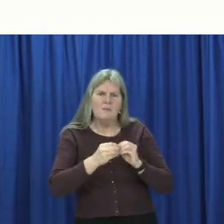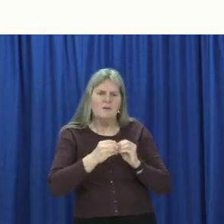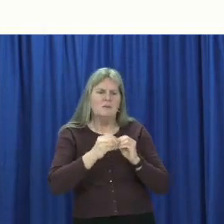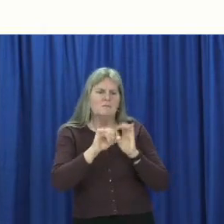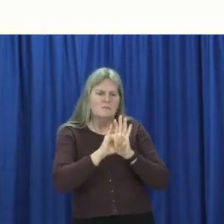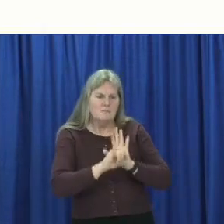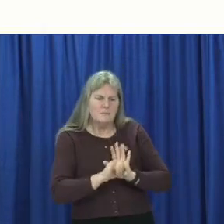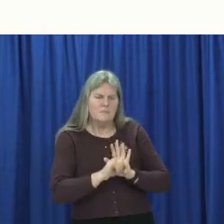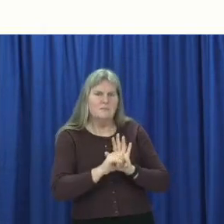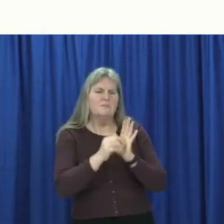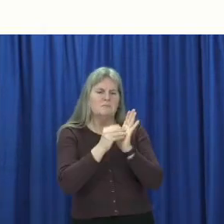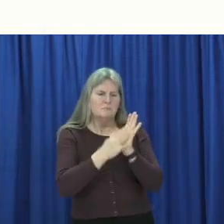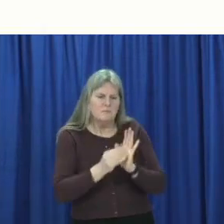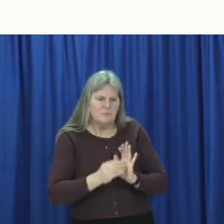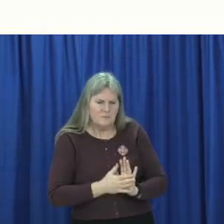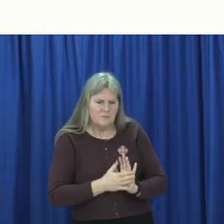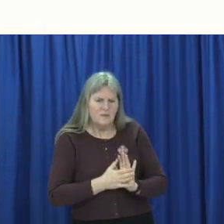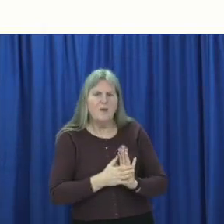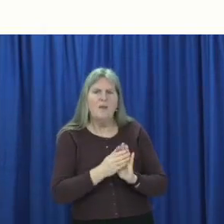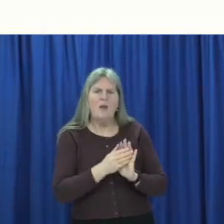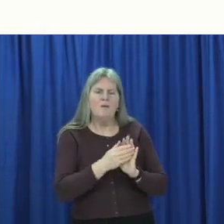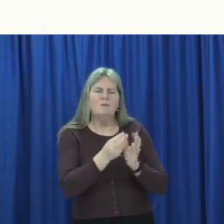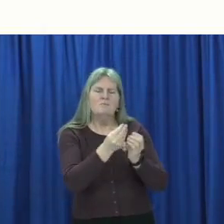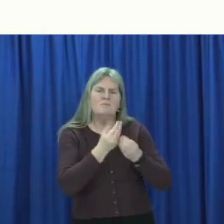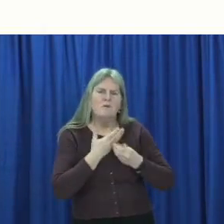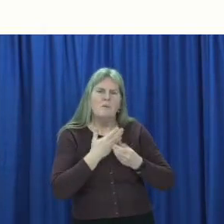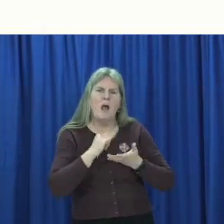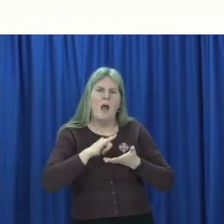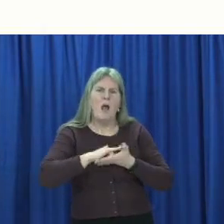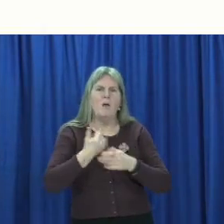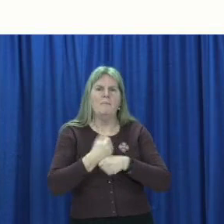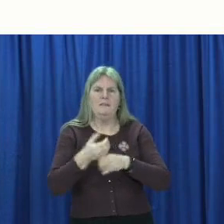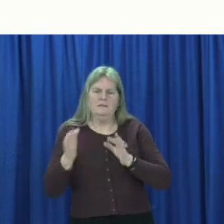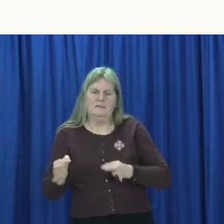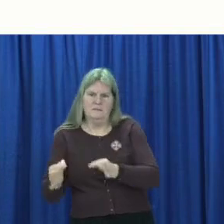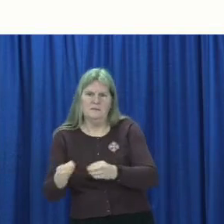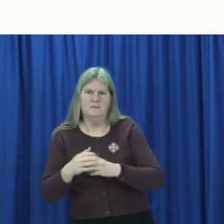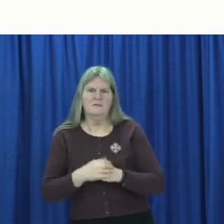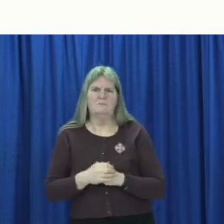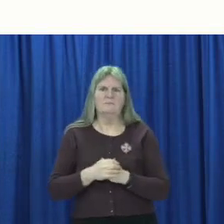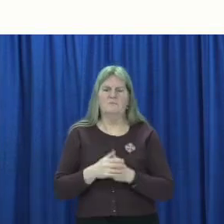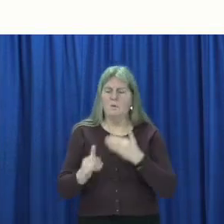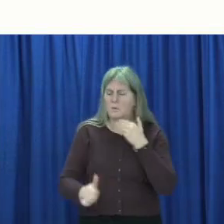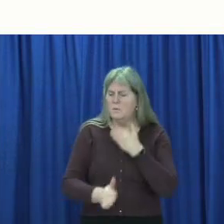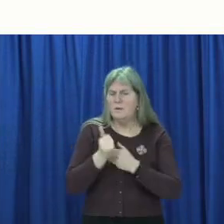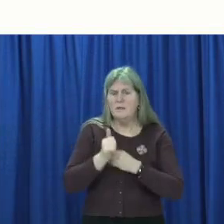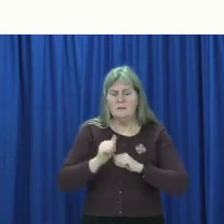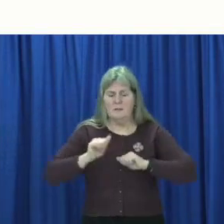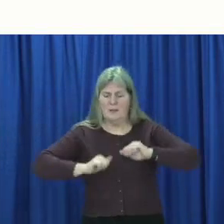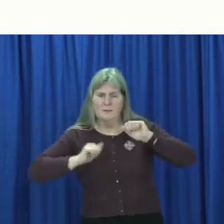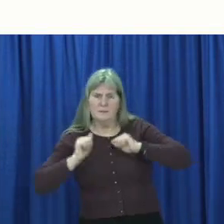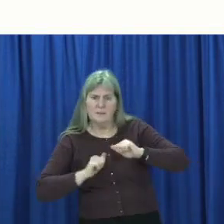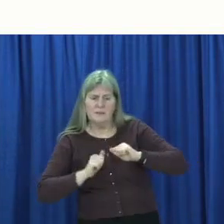COVID-19 persists. Public health and individual risk assessment and protections will help Yukoners be ready